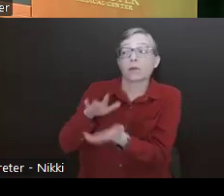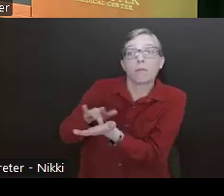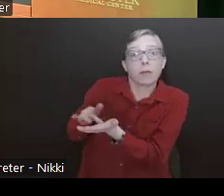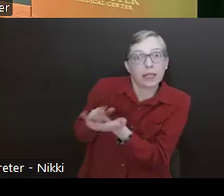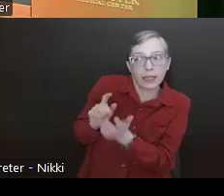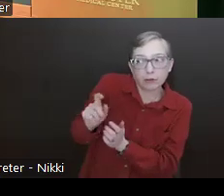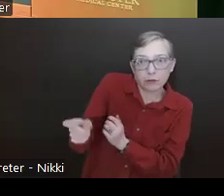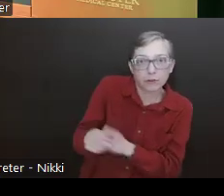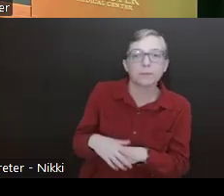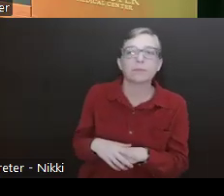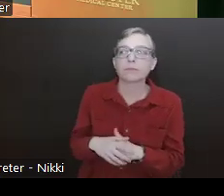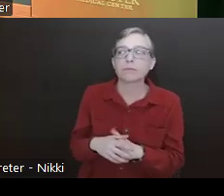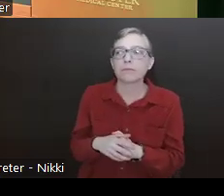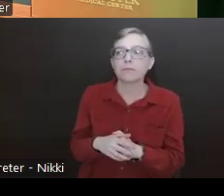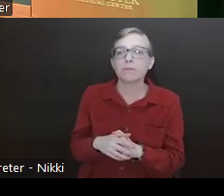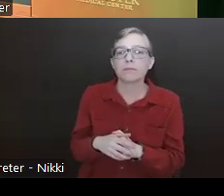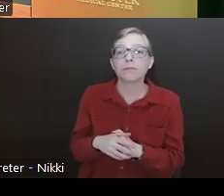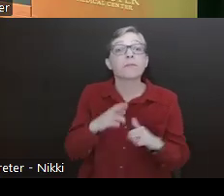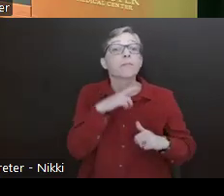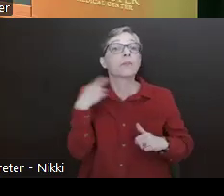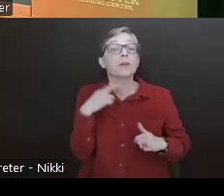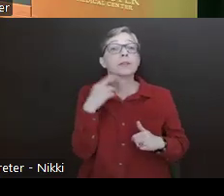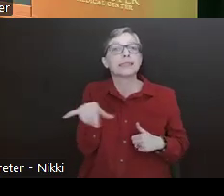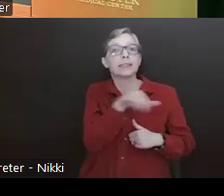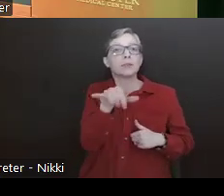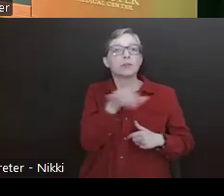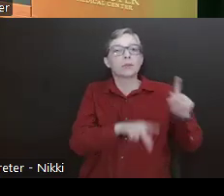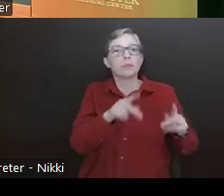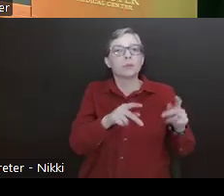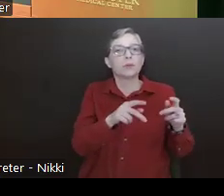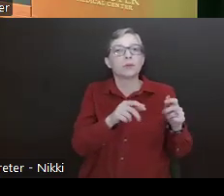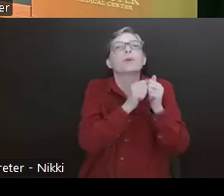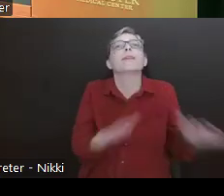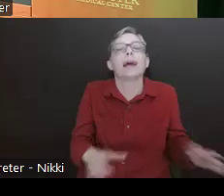um the risk is similar to those folks without depression at all so you can actually kind of